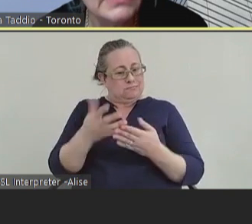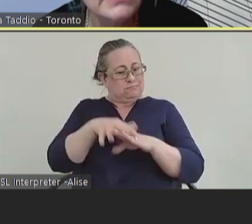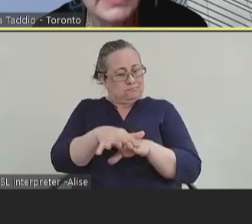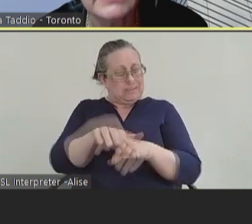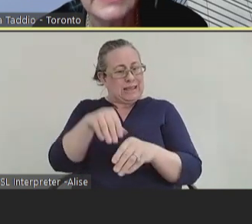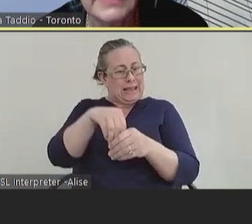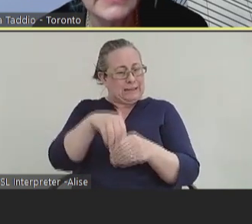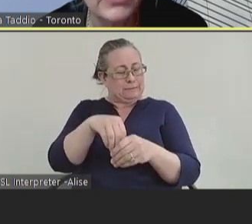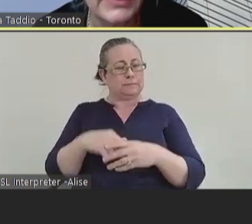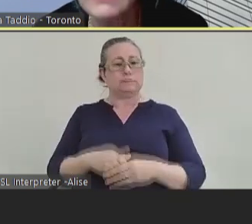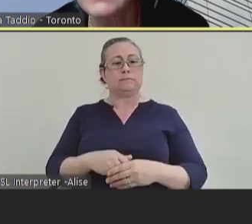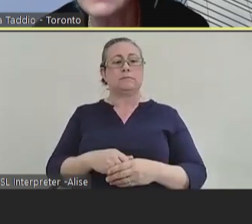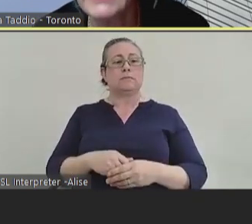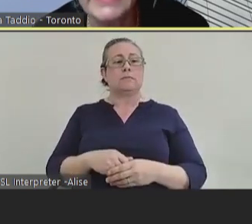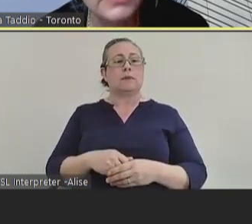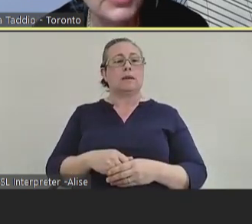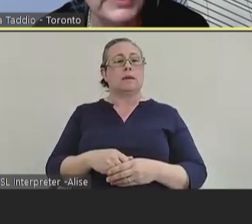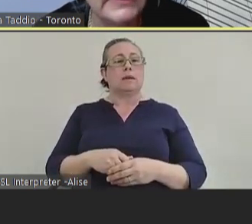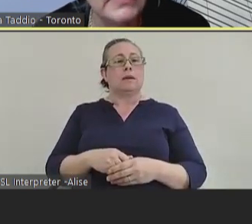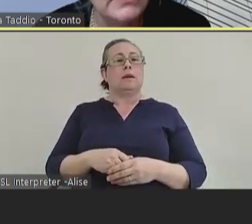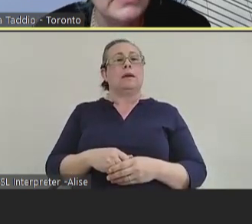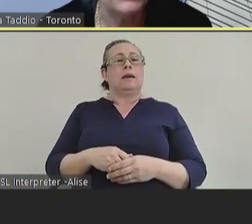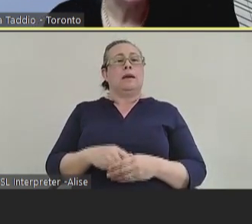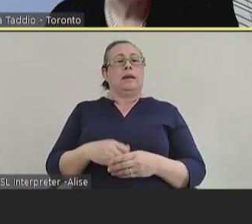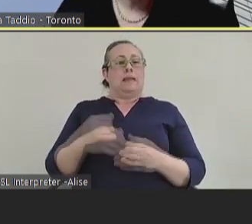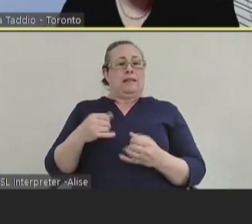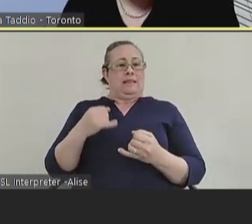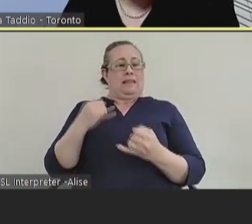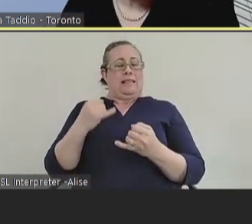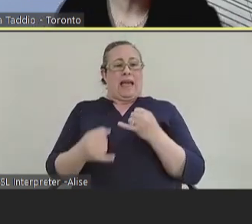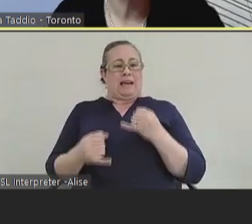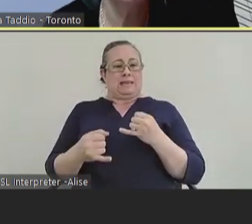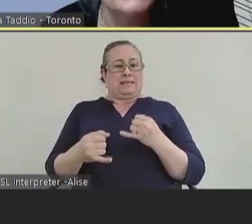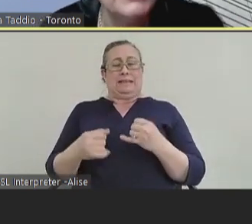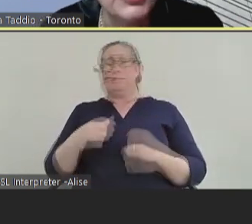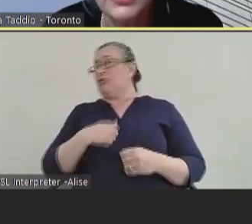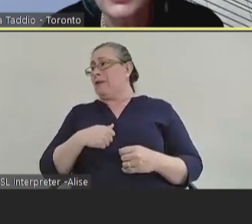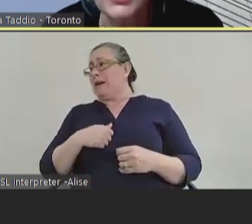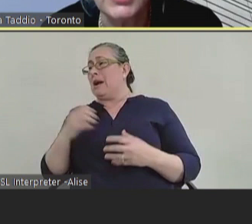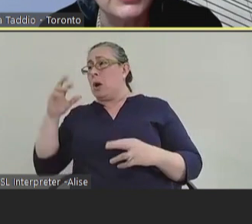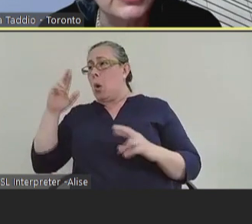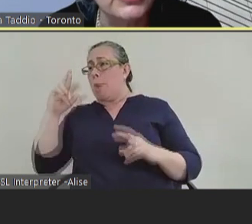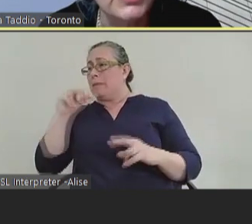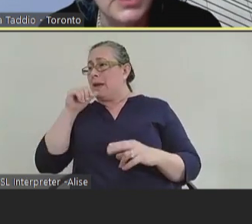And at the end now, last slide, Anne, sorry. I hope I didn't take too much time. Just to conclude